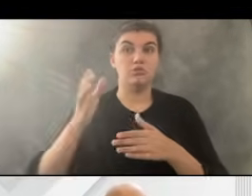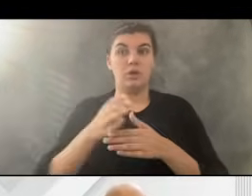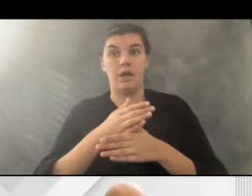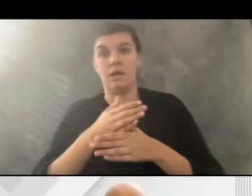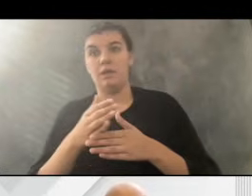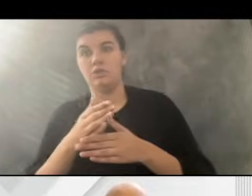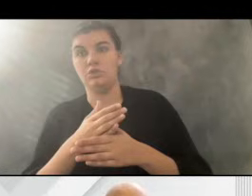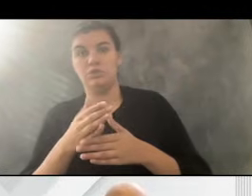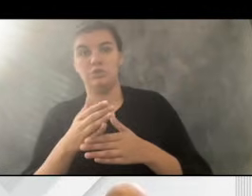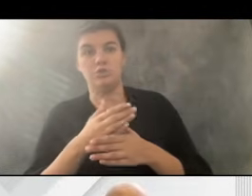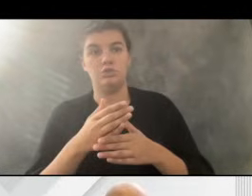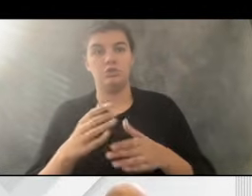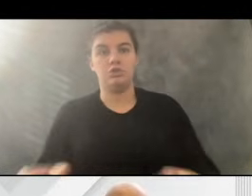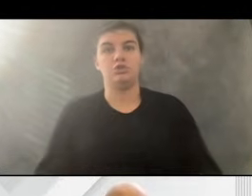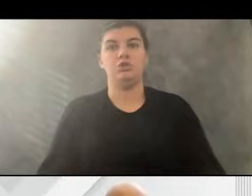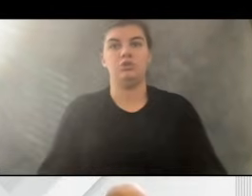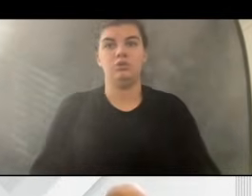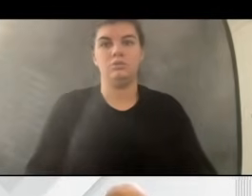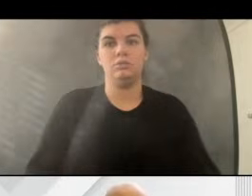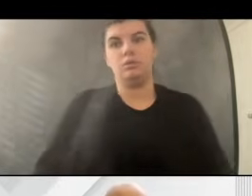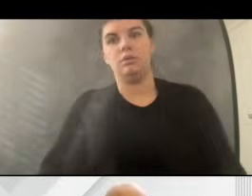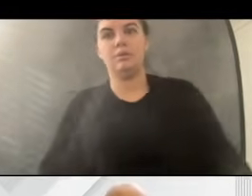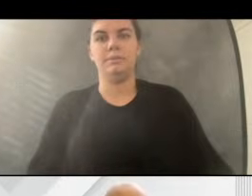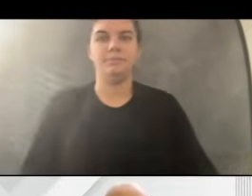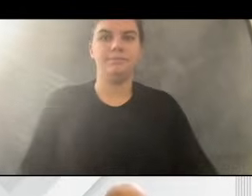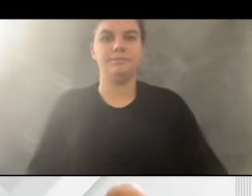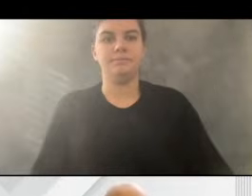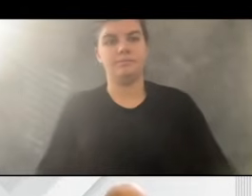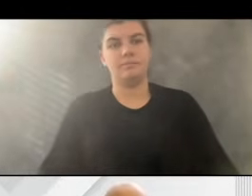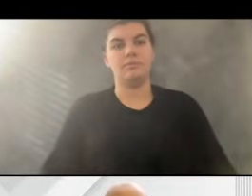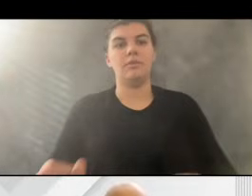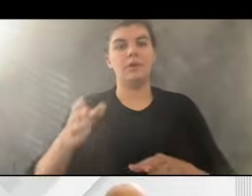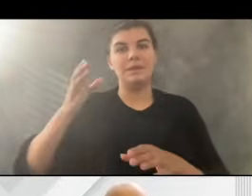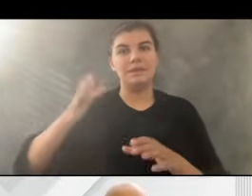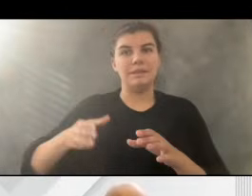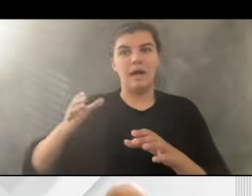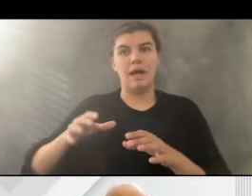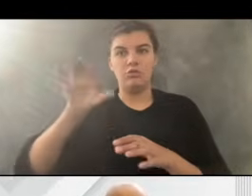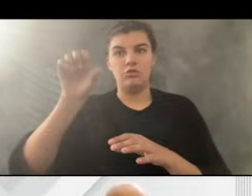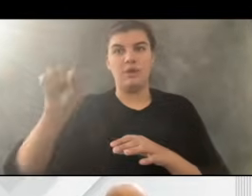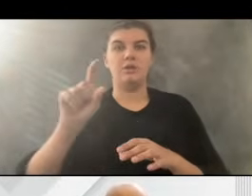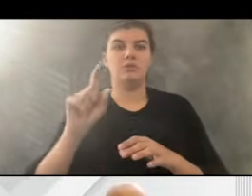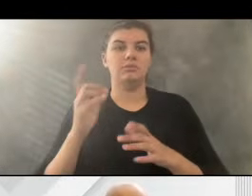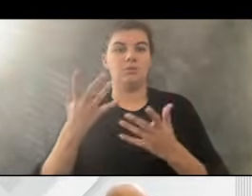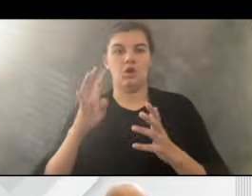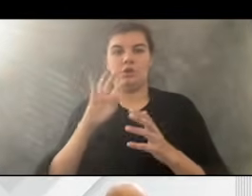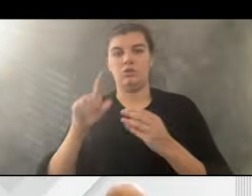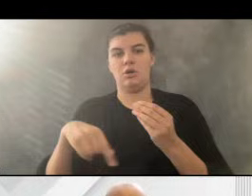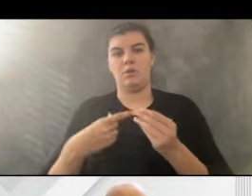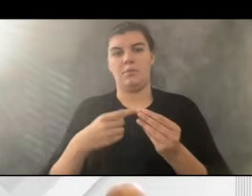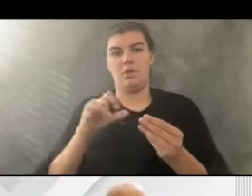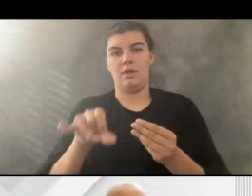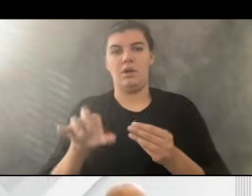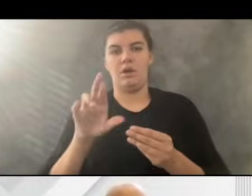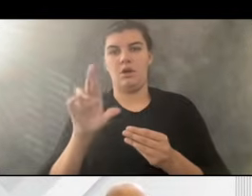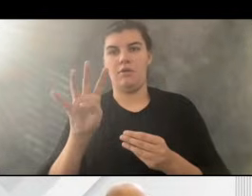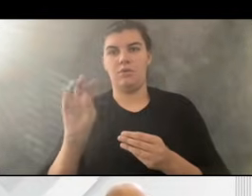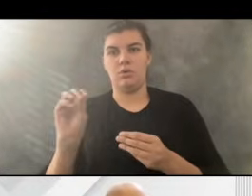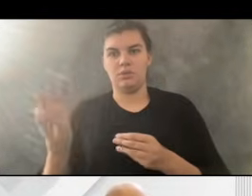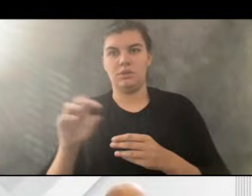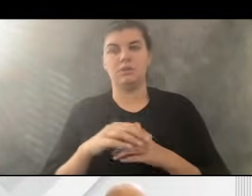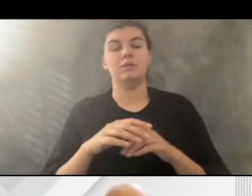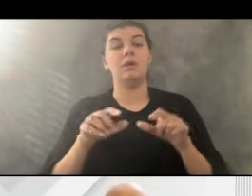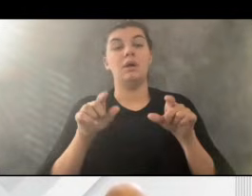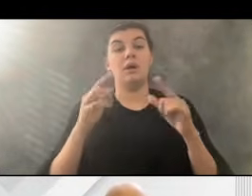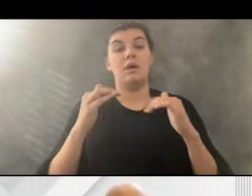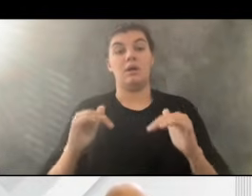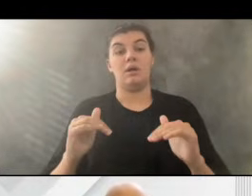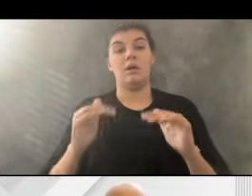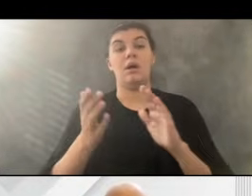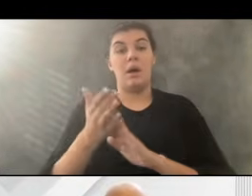for the forward reach and a side reach are talked about in R406. And then the operable part has to